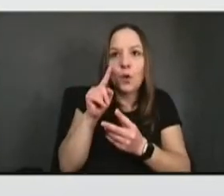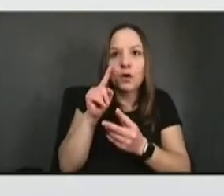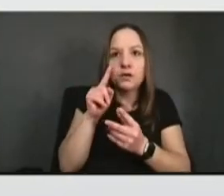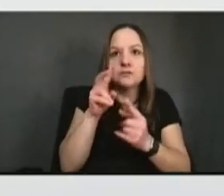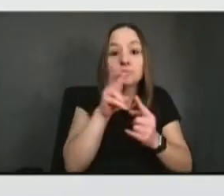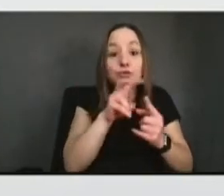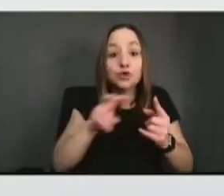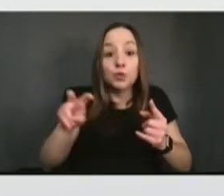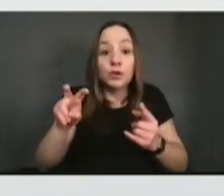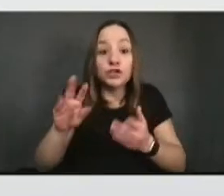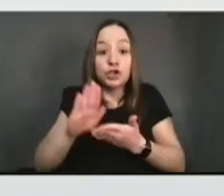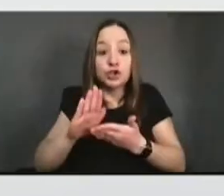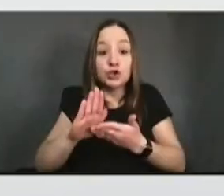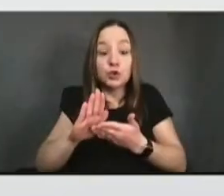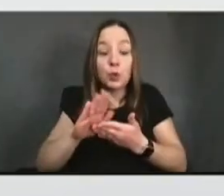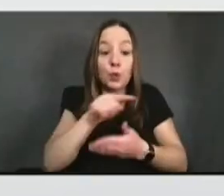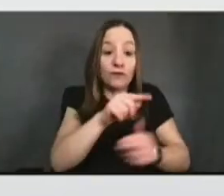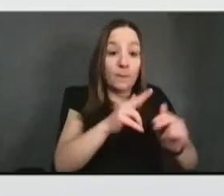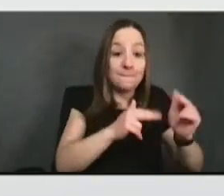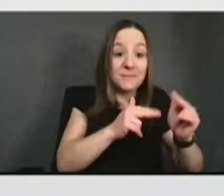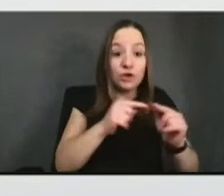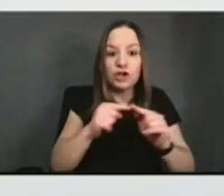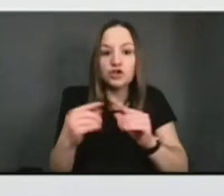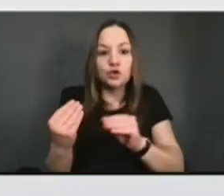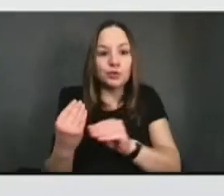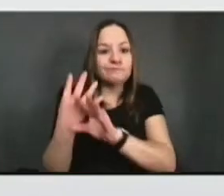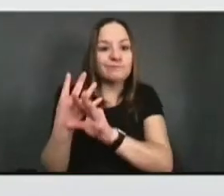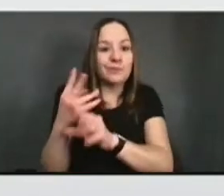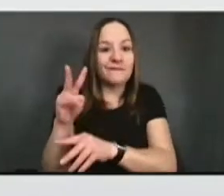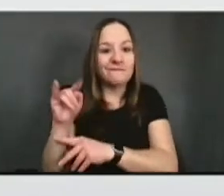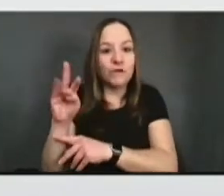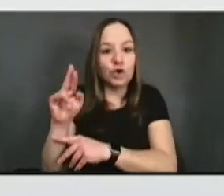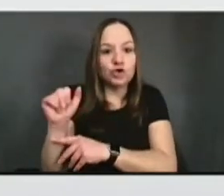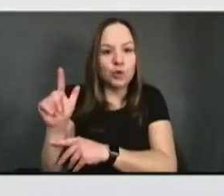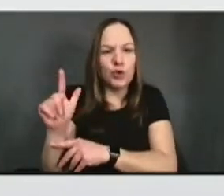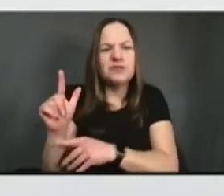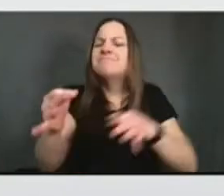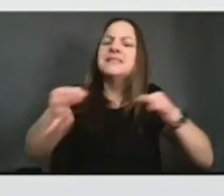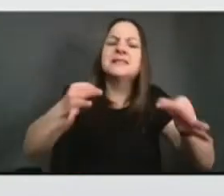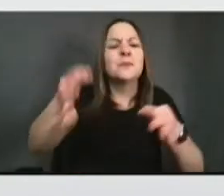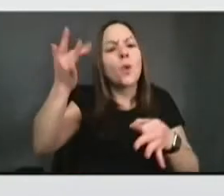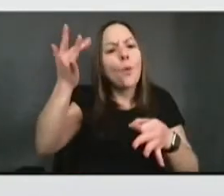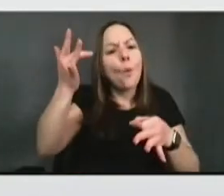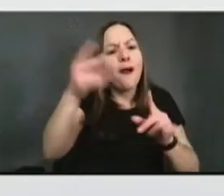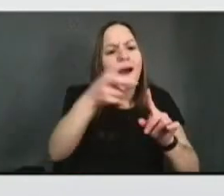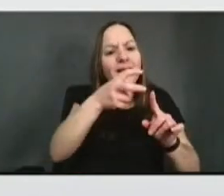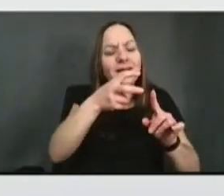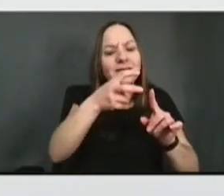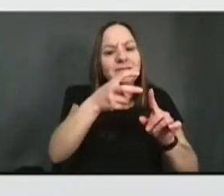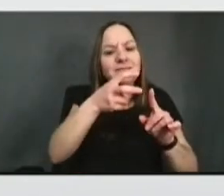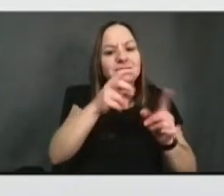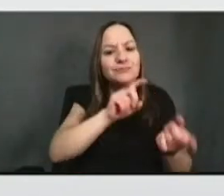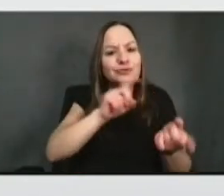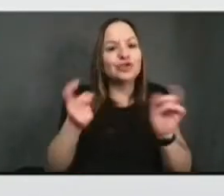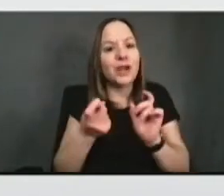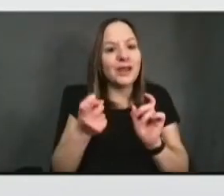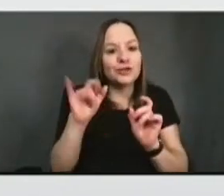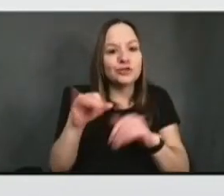potentially moving any individual school into a virtual learning can you talk about? Um